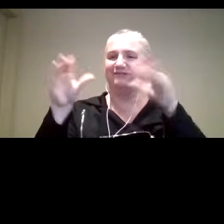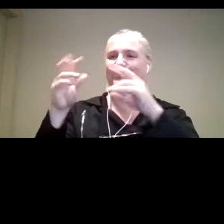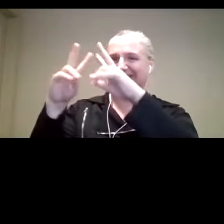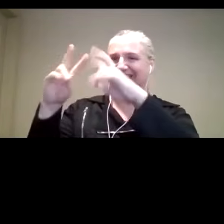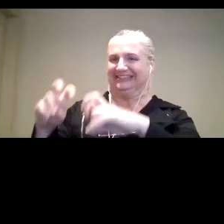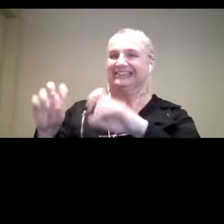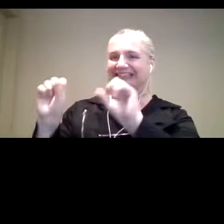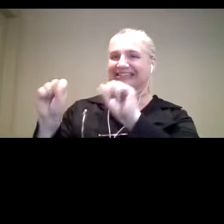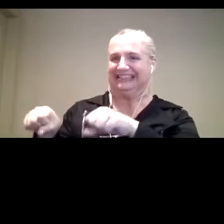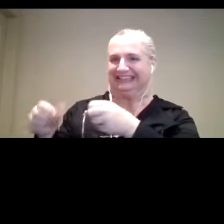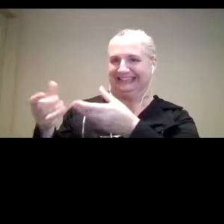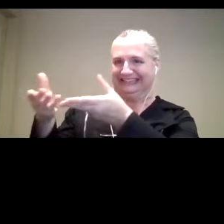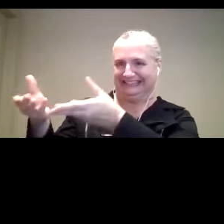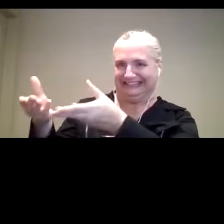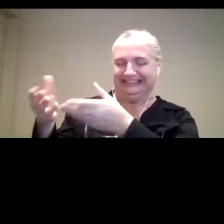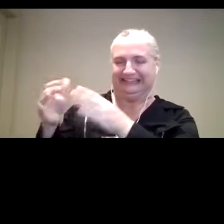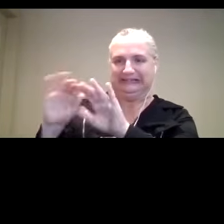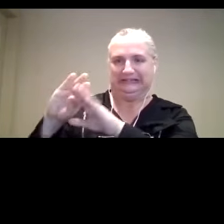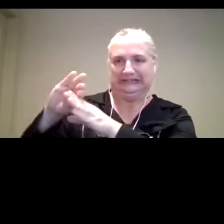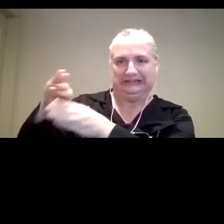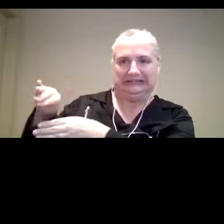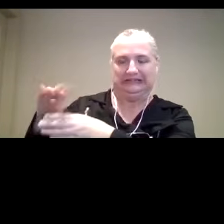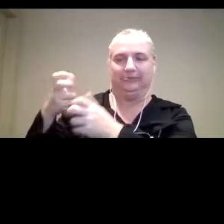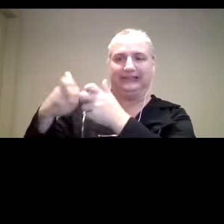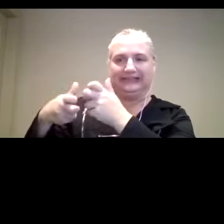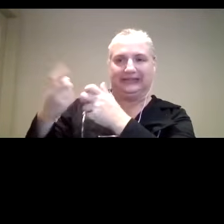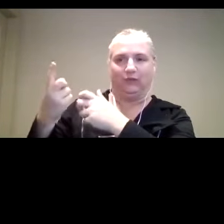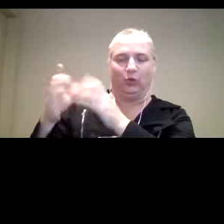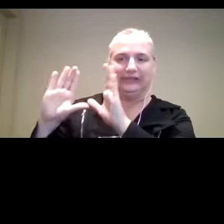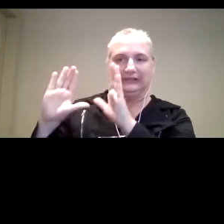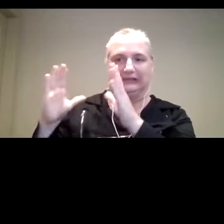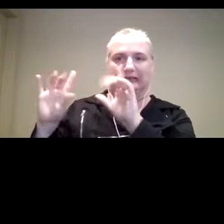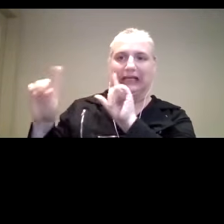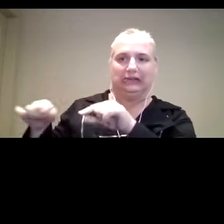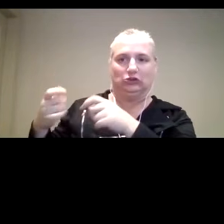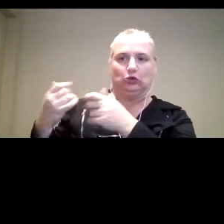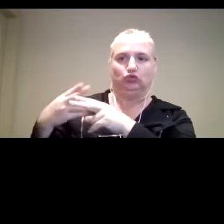But that's a tough one to answer in a short amount of time.